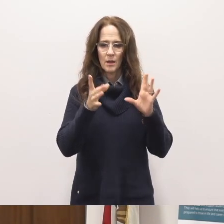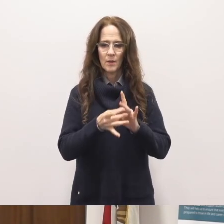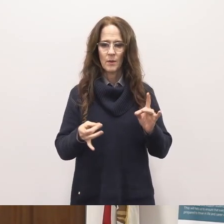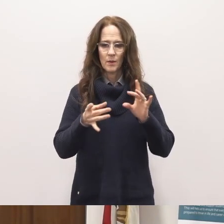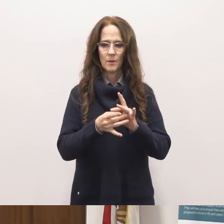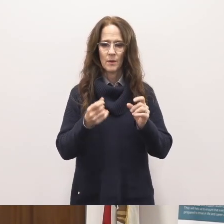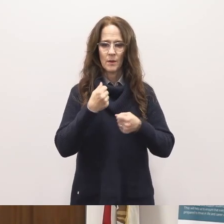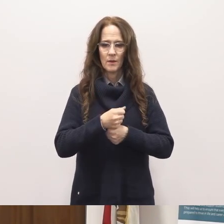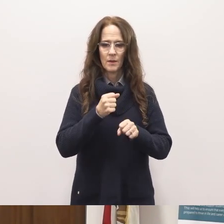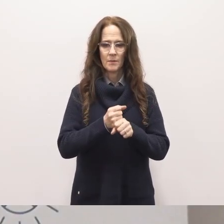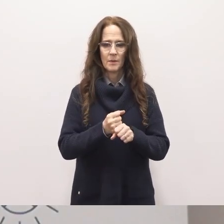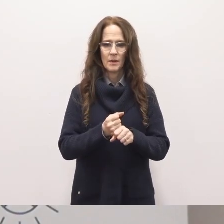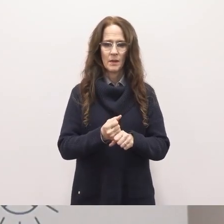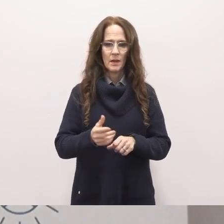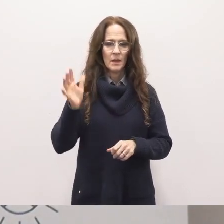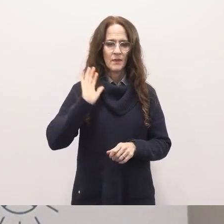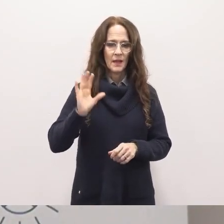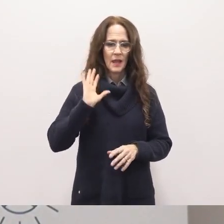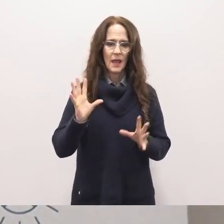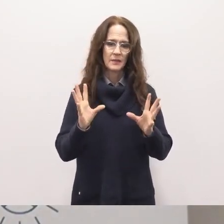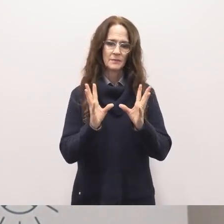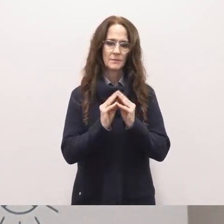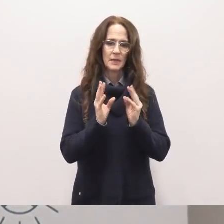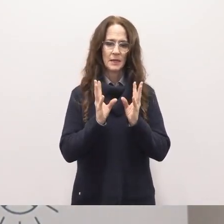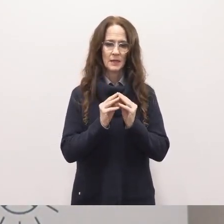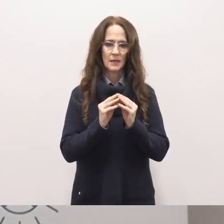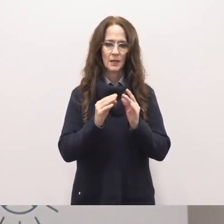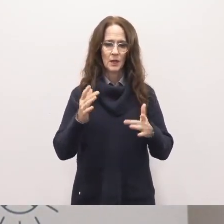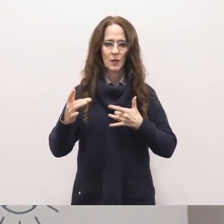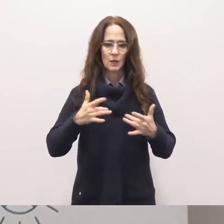at last court's meeting concerning my perceived lack